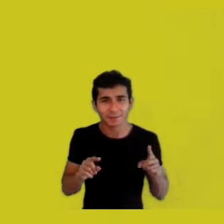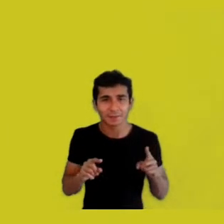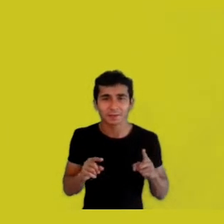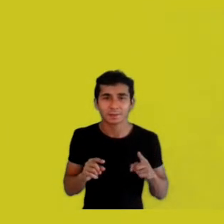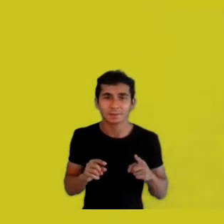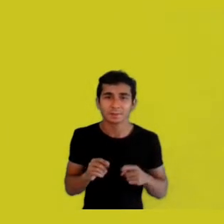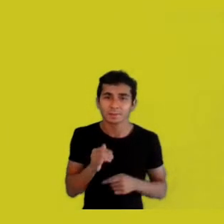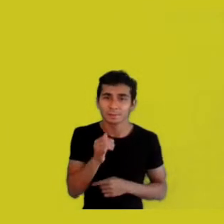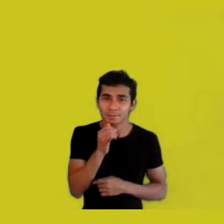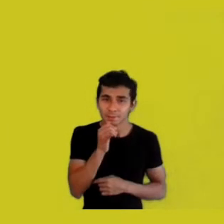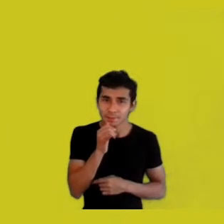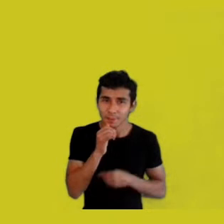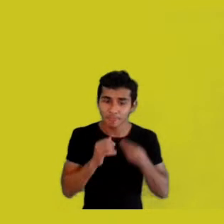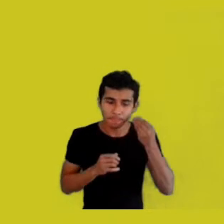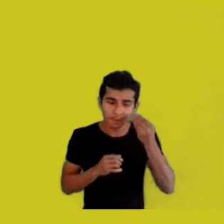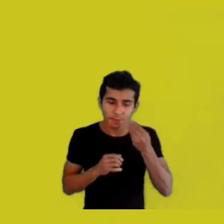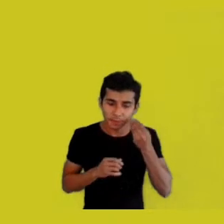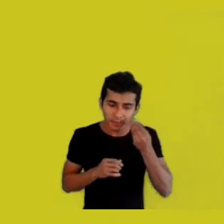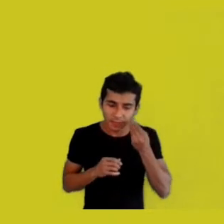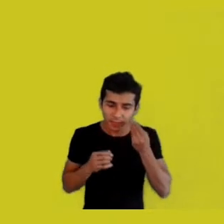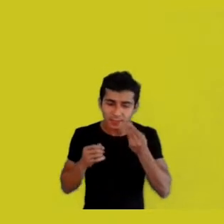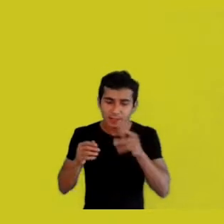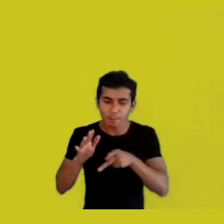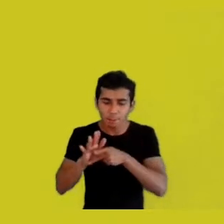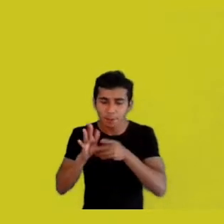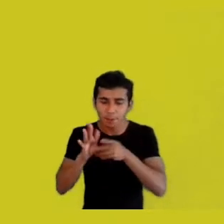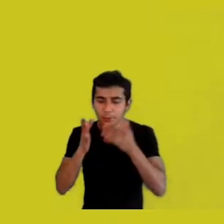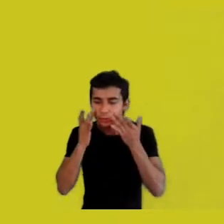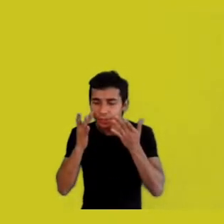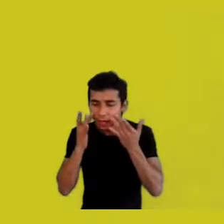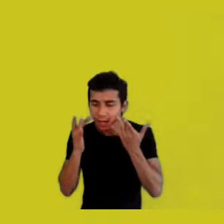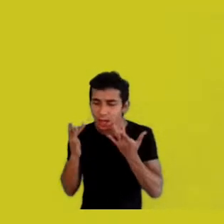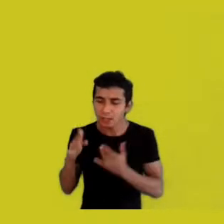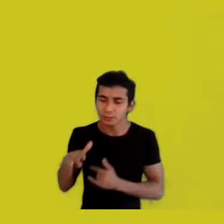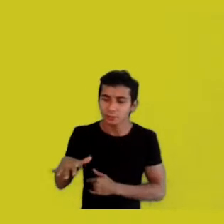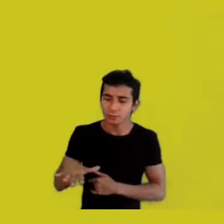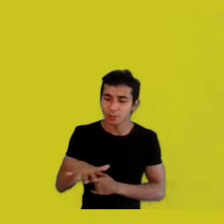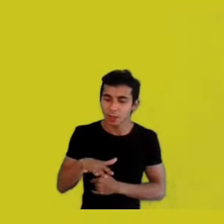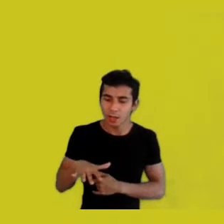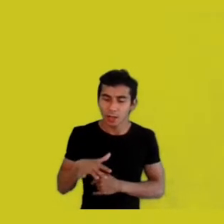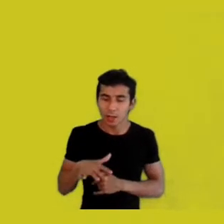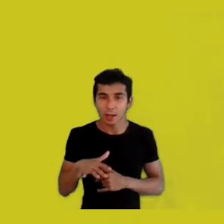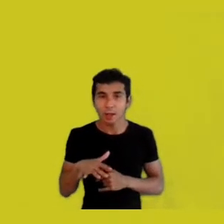the experience of theater to those other openings